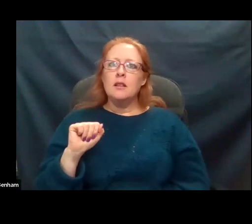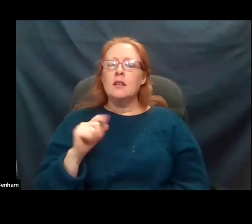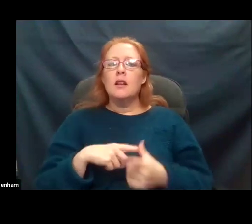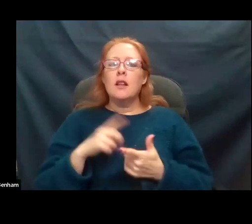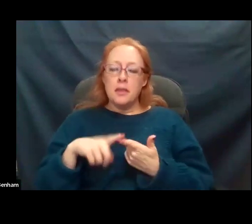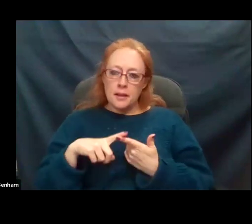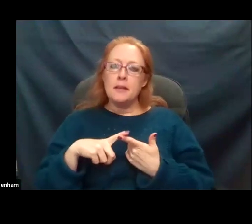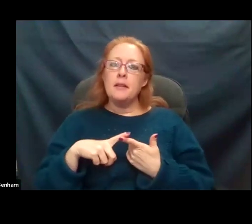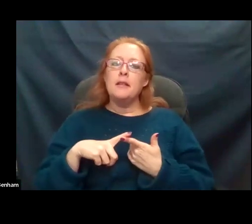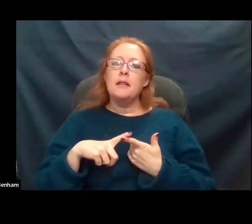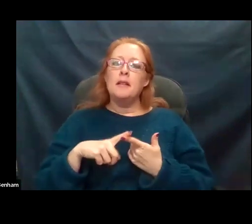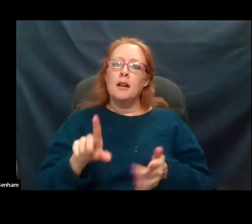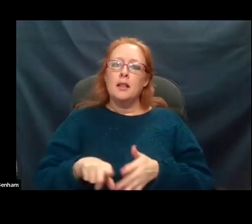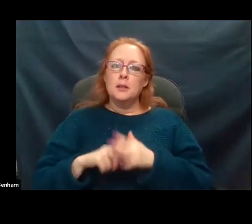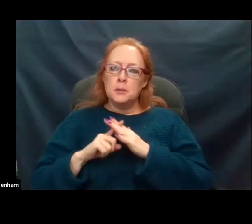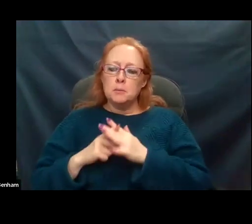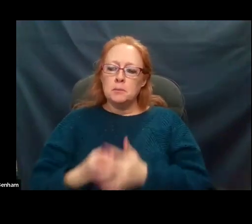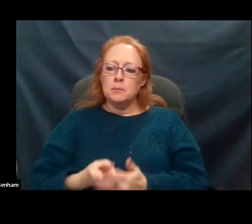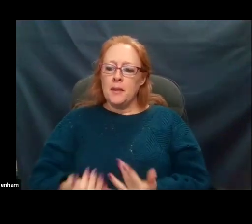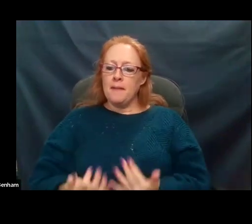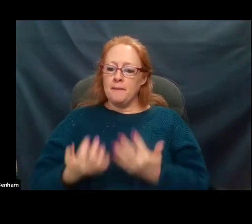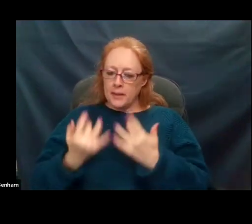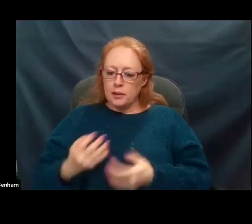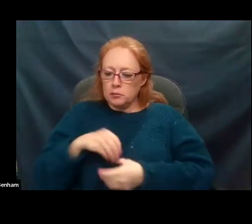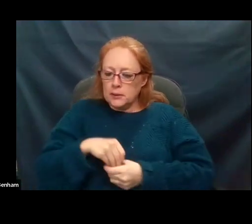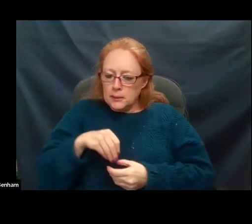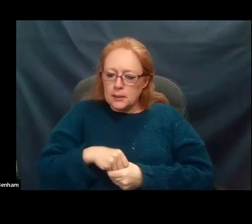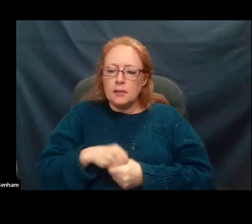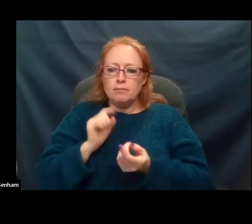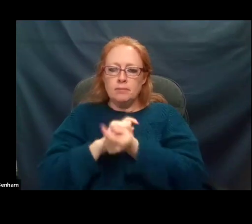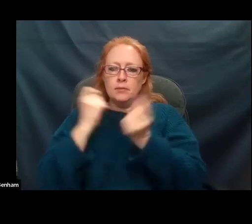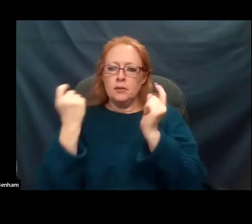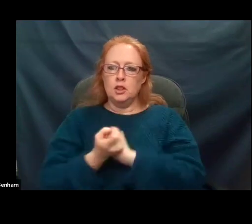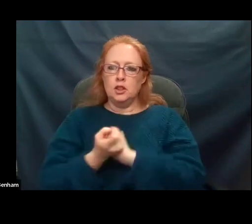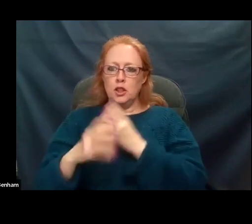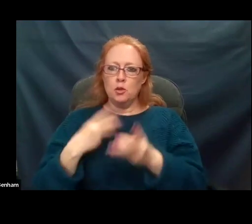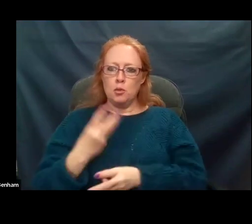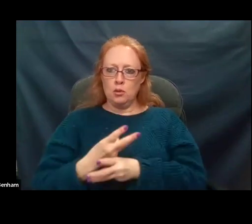And in fact, I should brag about what I've accomplished with my learning disability.